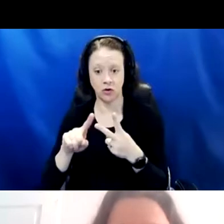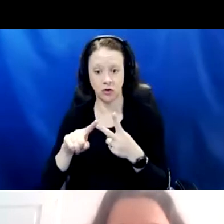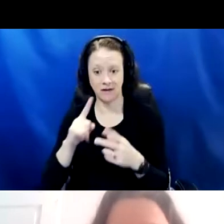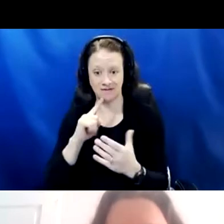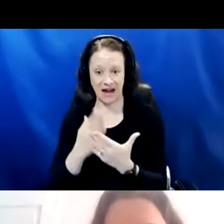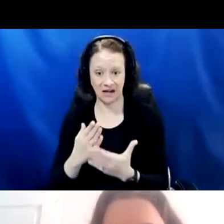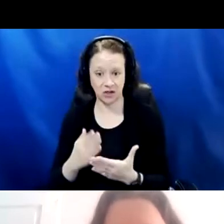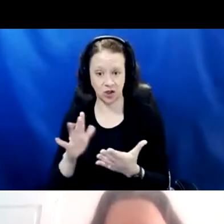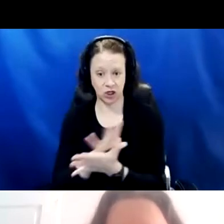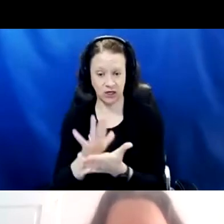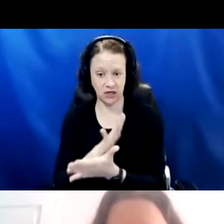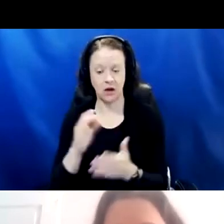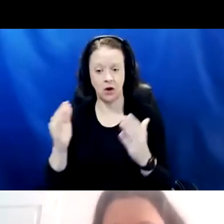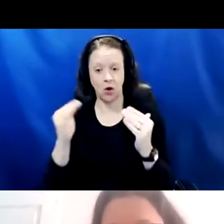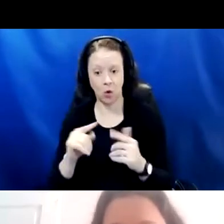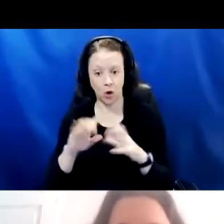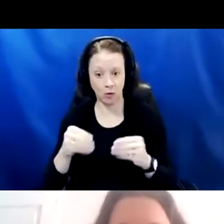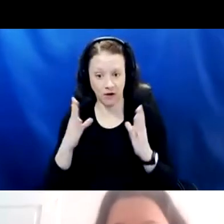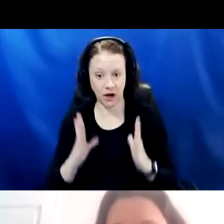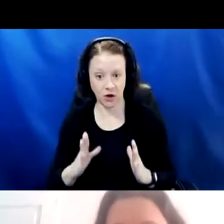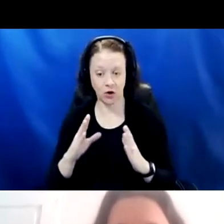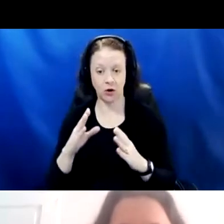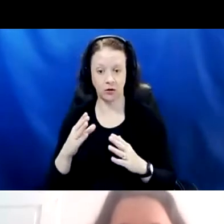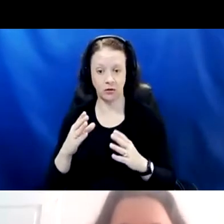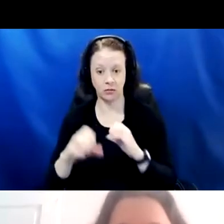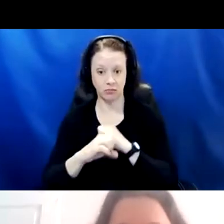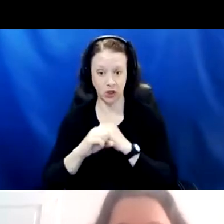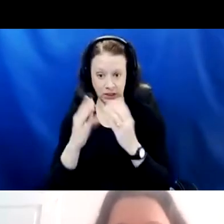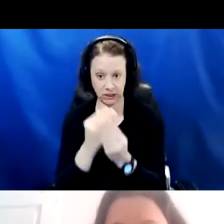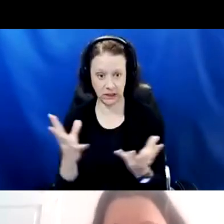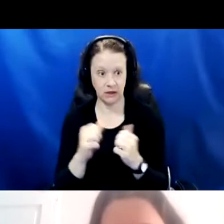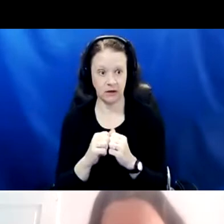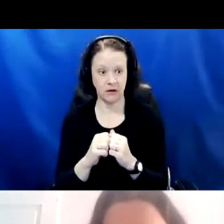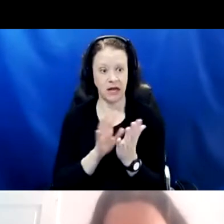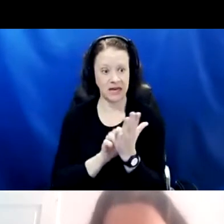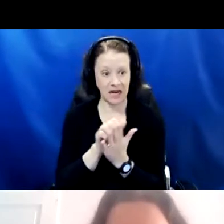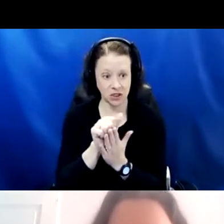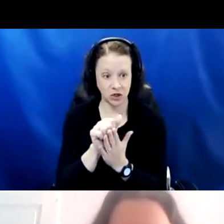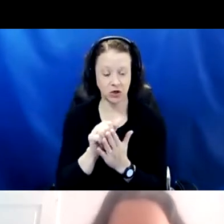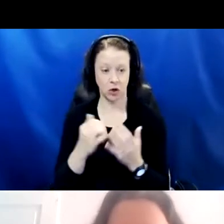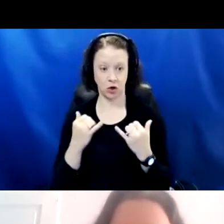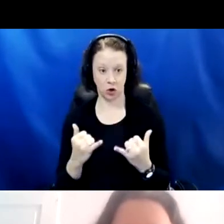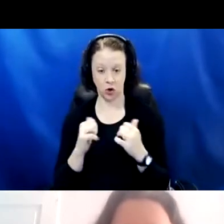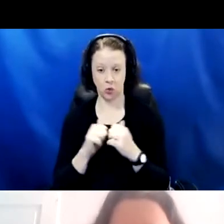So cancer, current with debilitated or immunocompromised state,